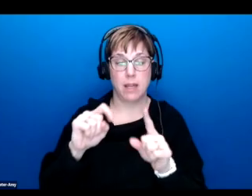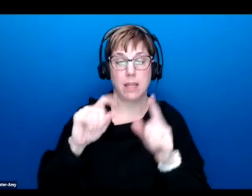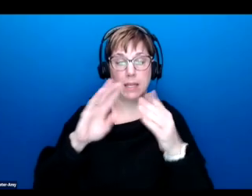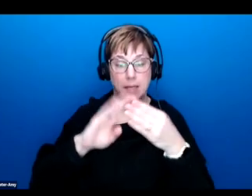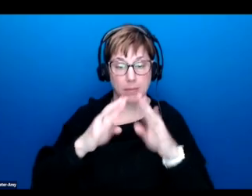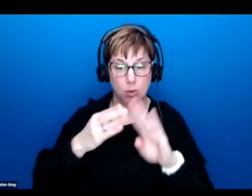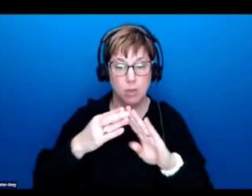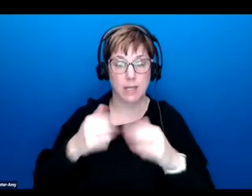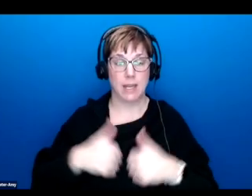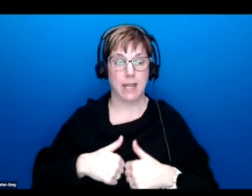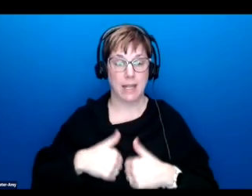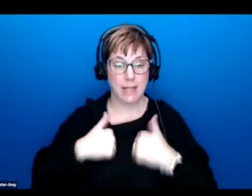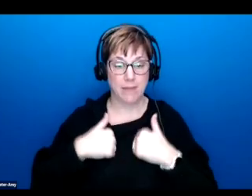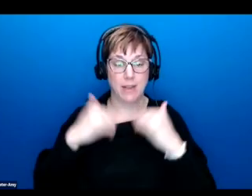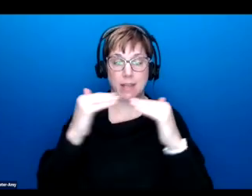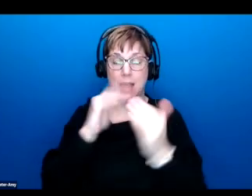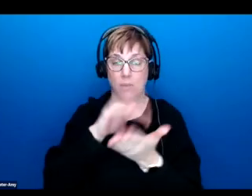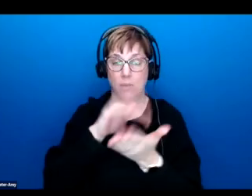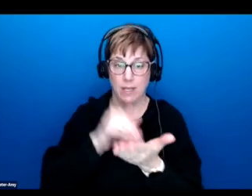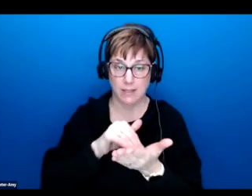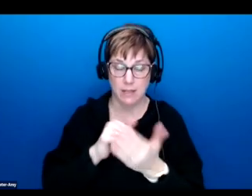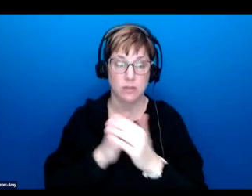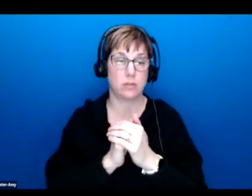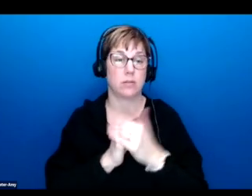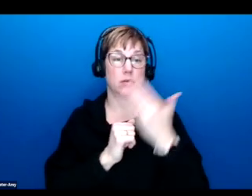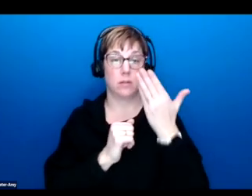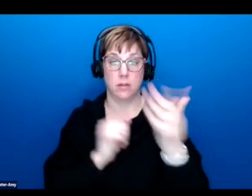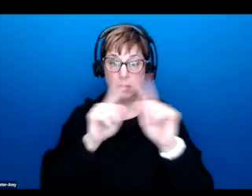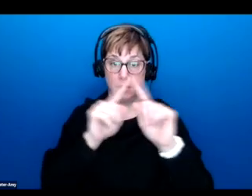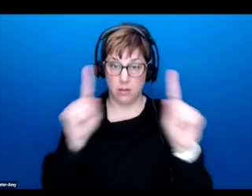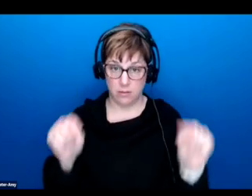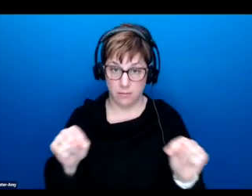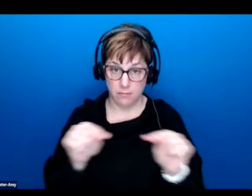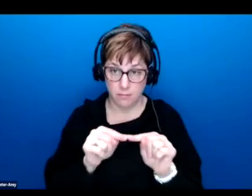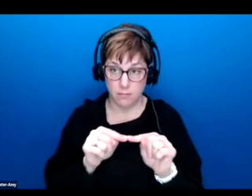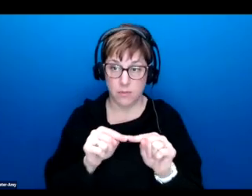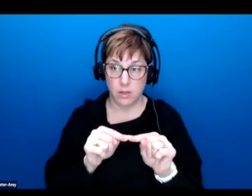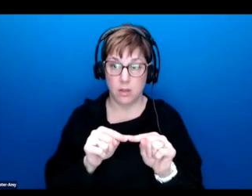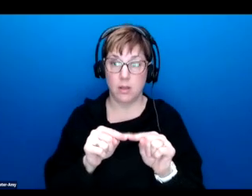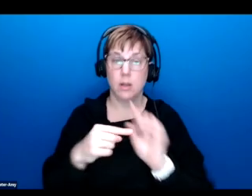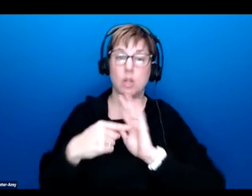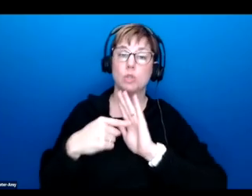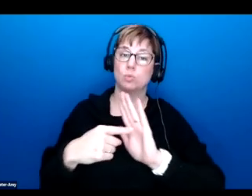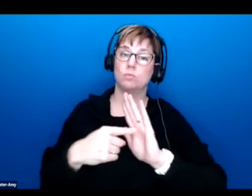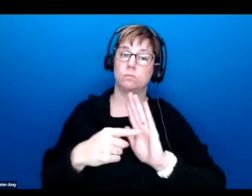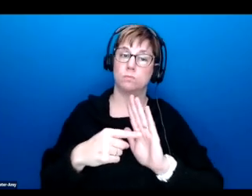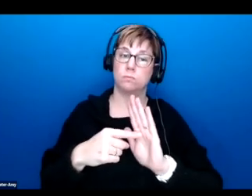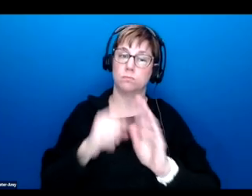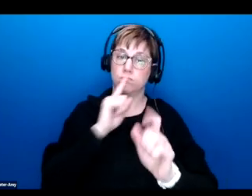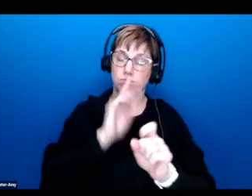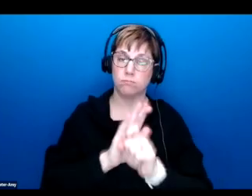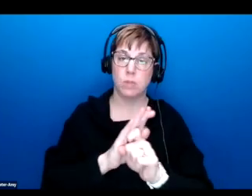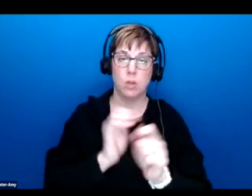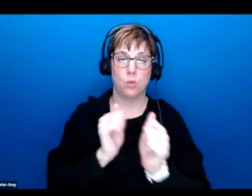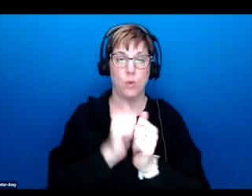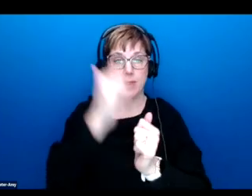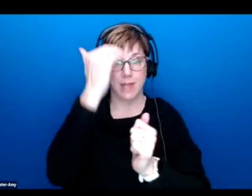This dashboard displays our commitments to knowledge translation by